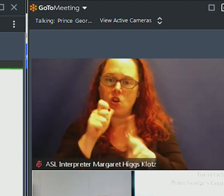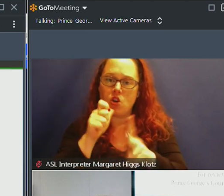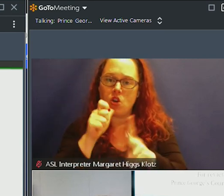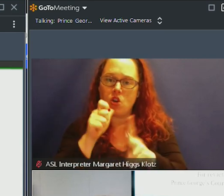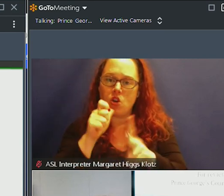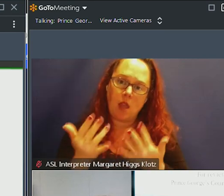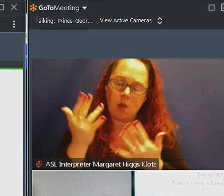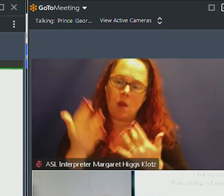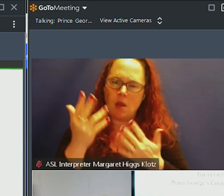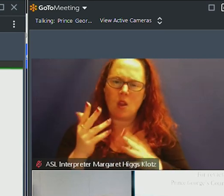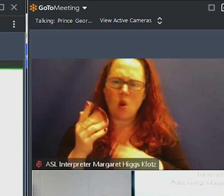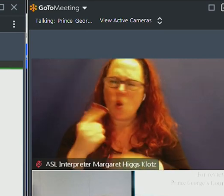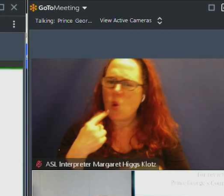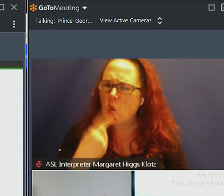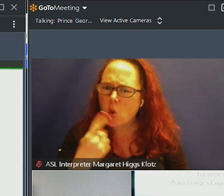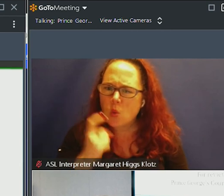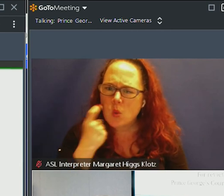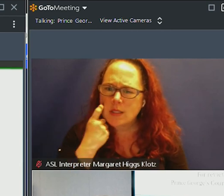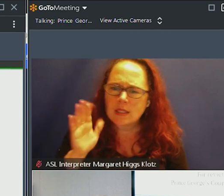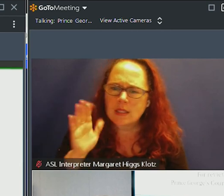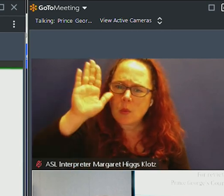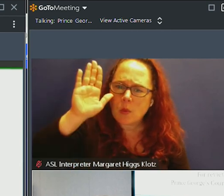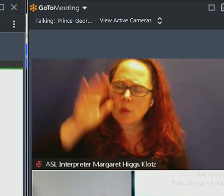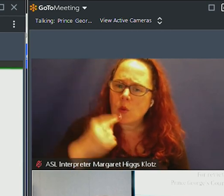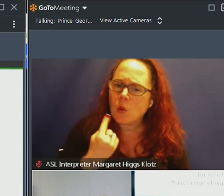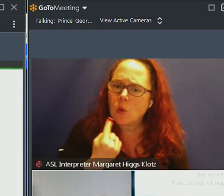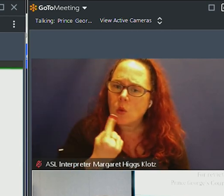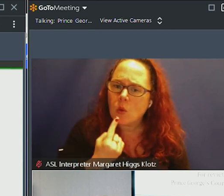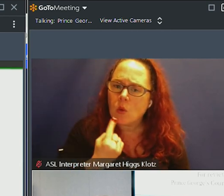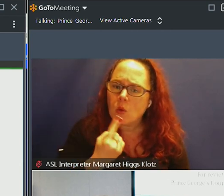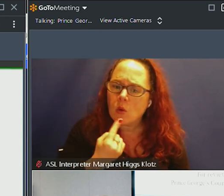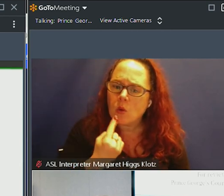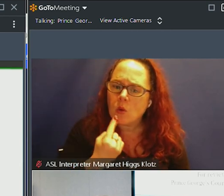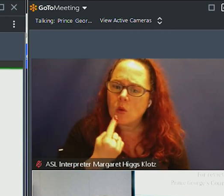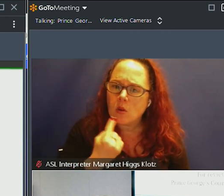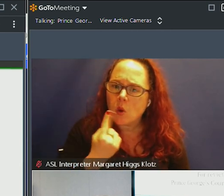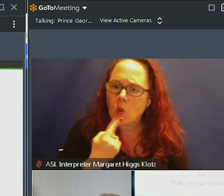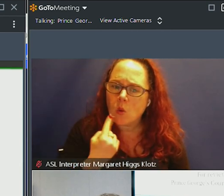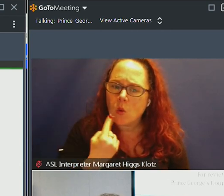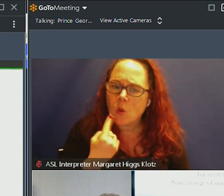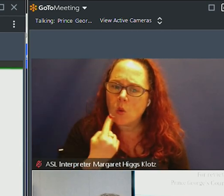You Mr. Nelson, who was speaking? Who was asking? Oh, commissioner Geraldo.